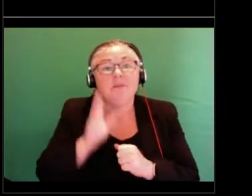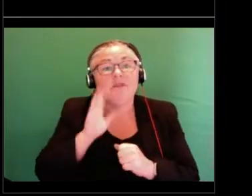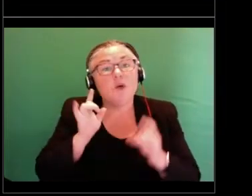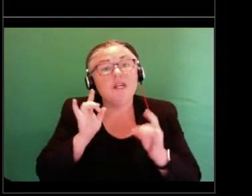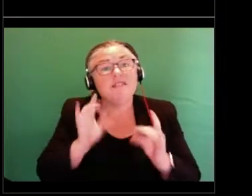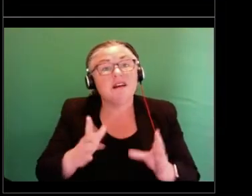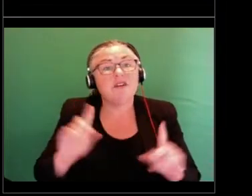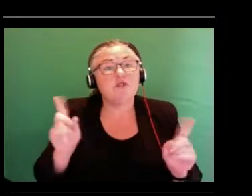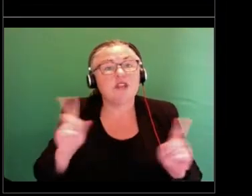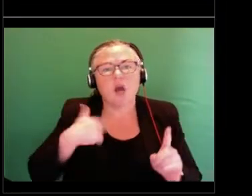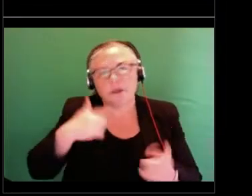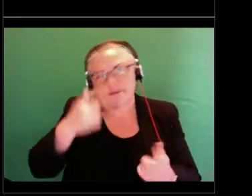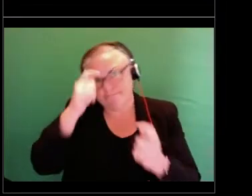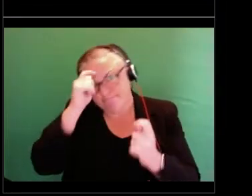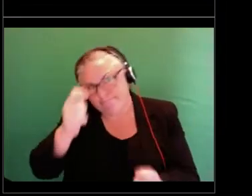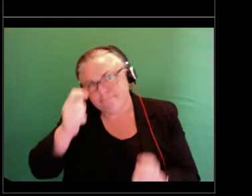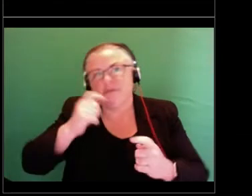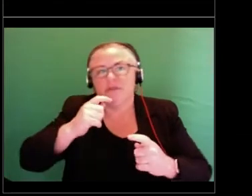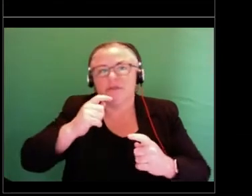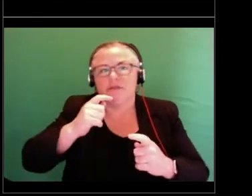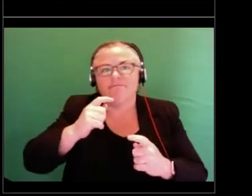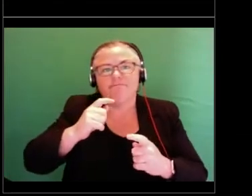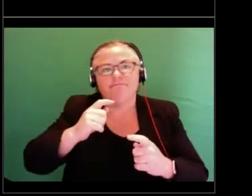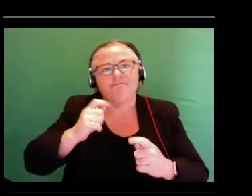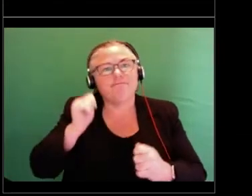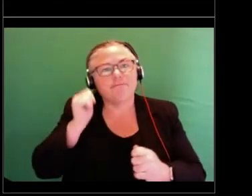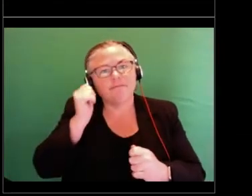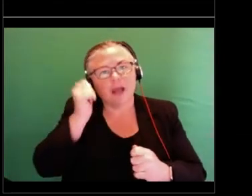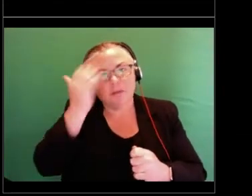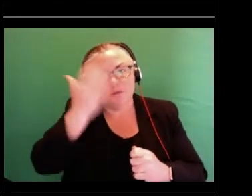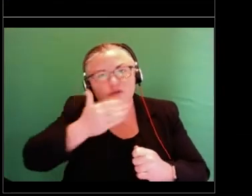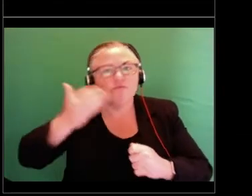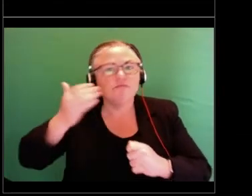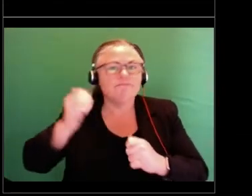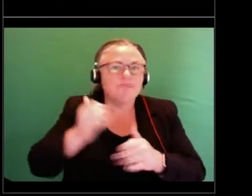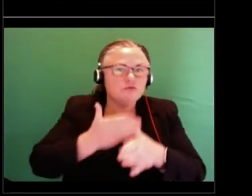The whole purpose was really to provide legal assistance to both victims and also the perpetrators